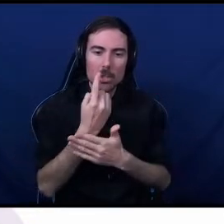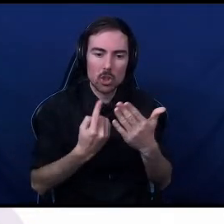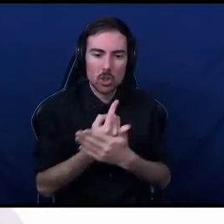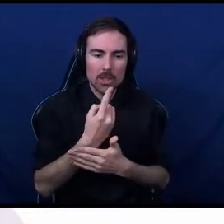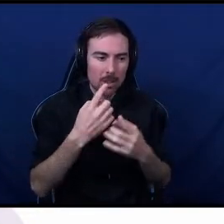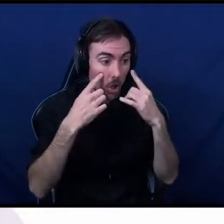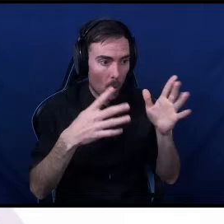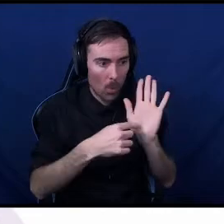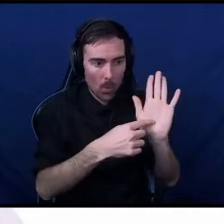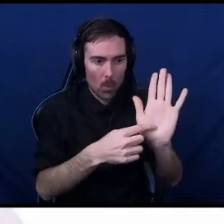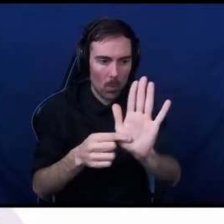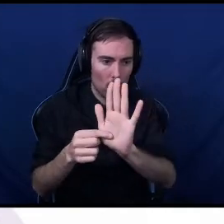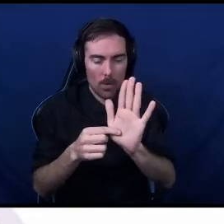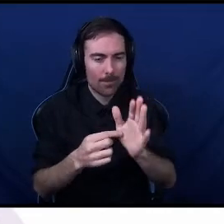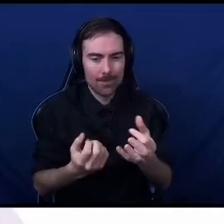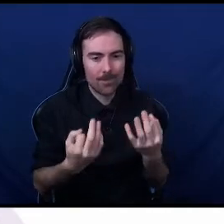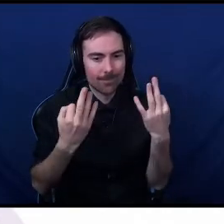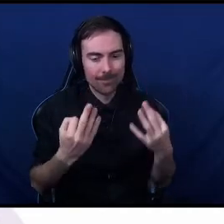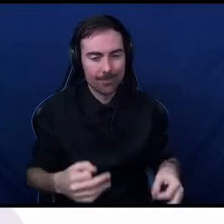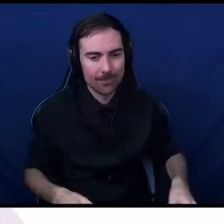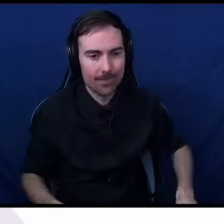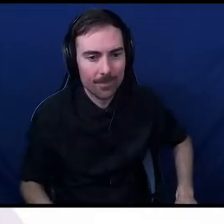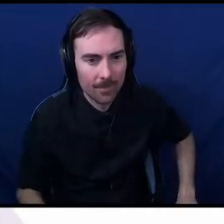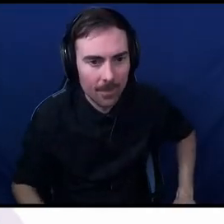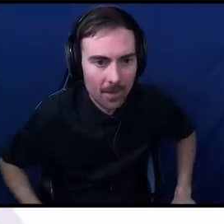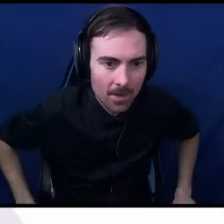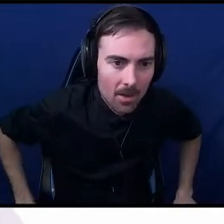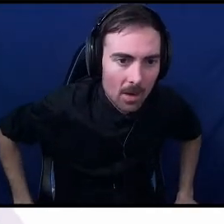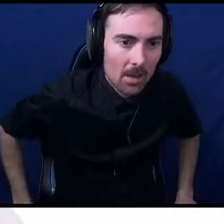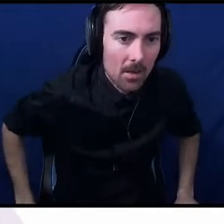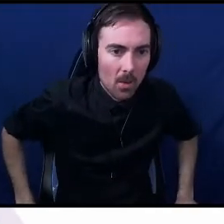to serve that that data up in a way that businesses go, Oh, my